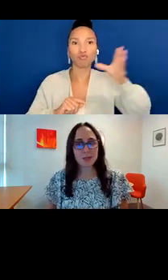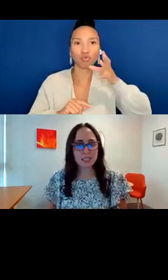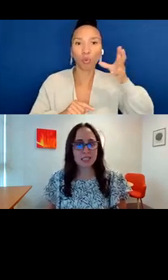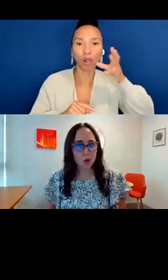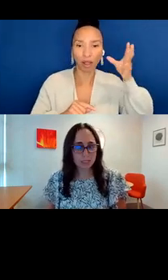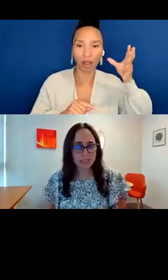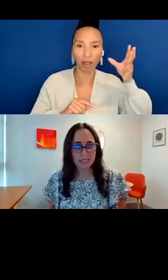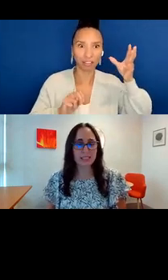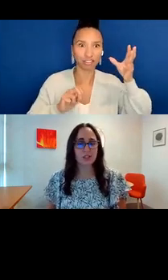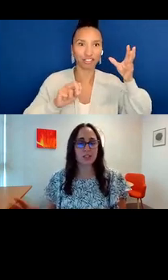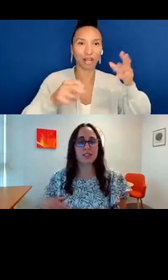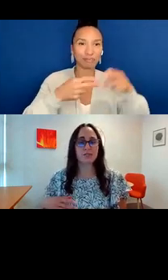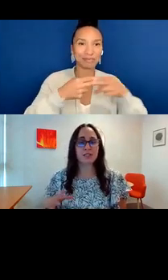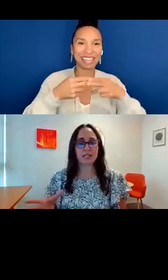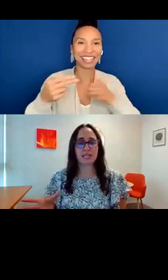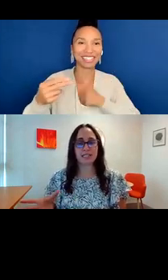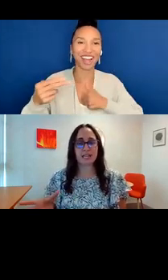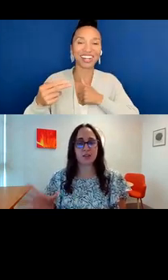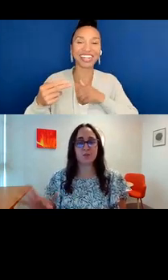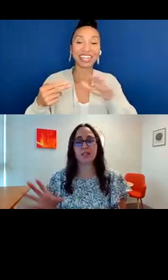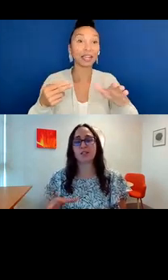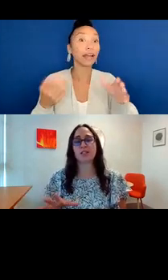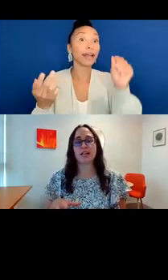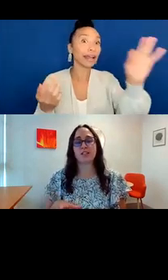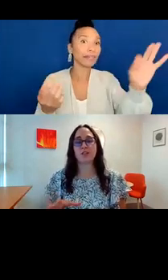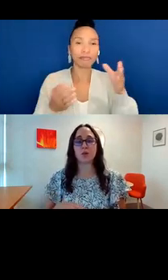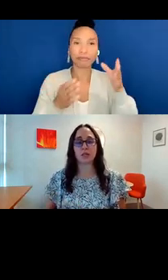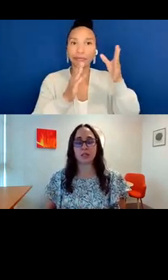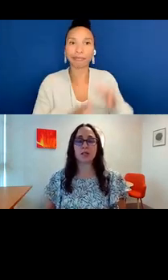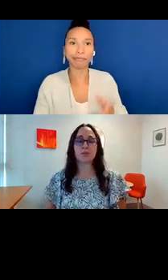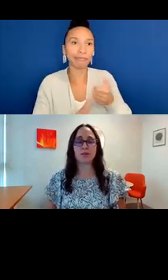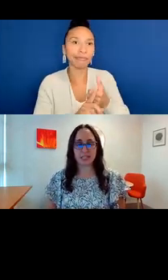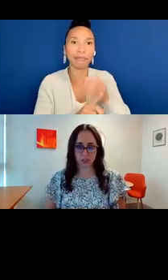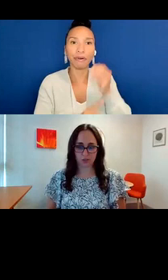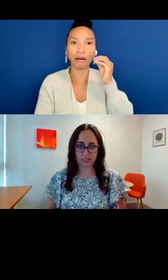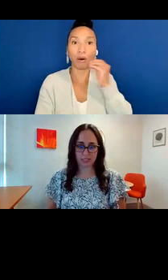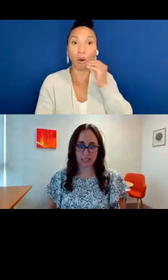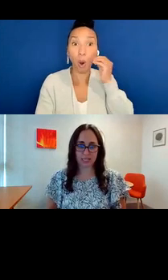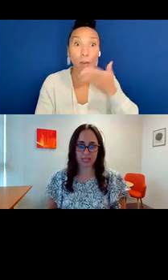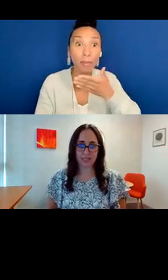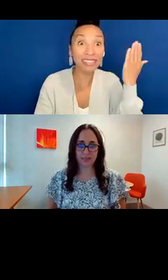Are they experiencing homelessness? There's different things that you might learn as you are providing services.